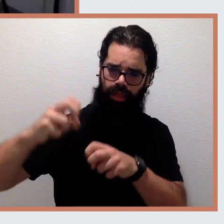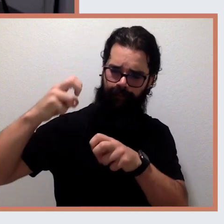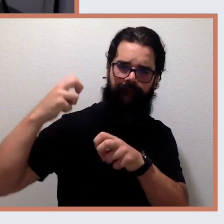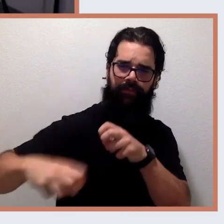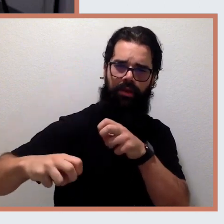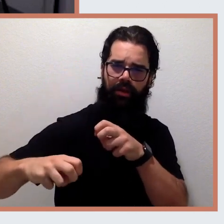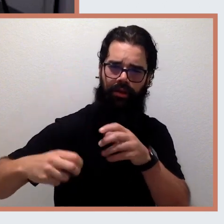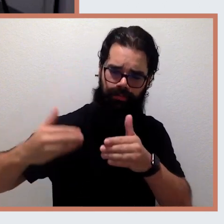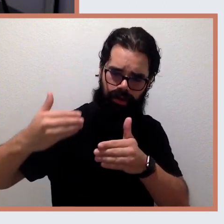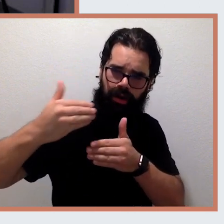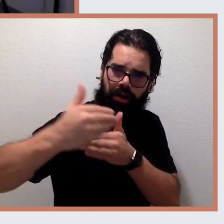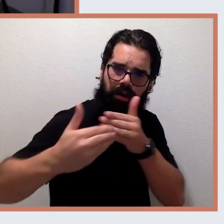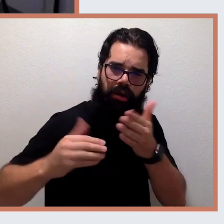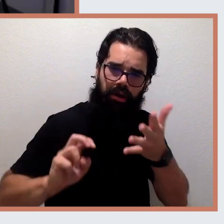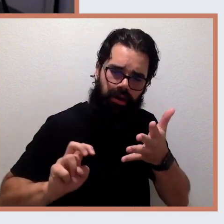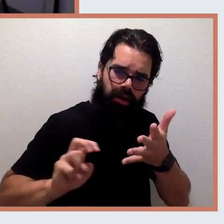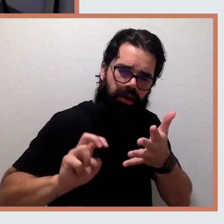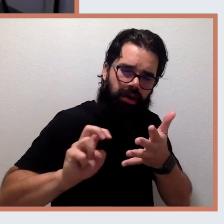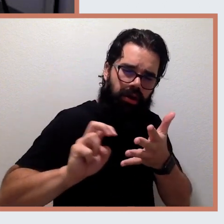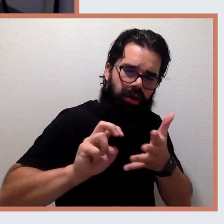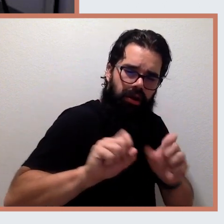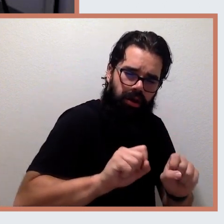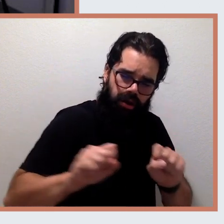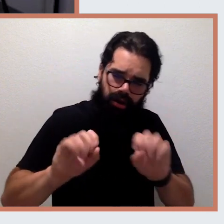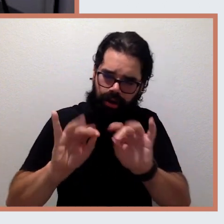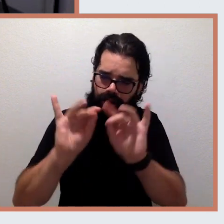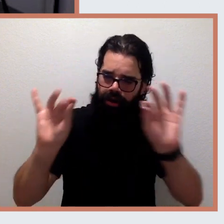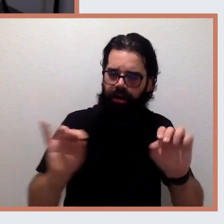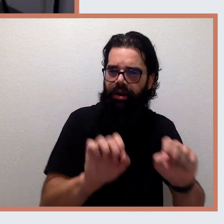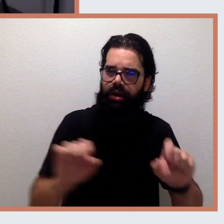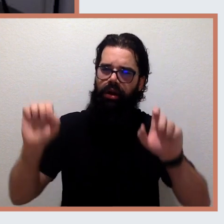Getting a film off the ground, into production,